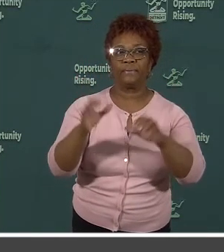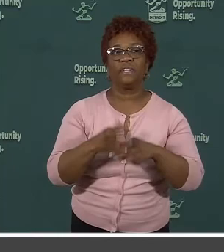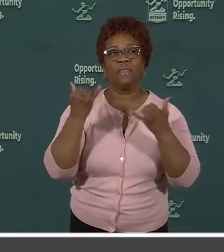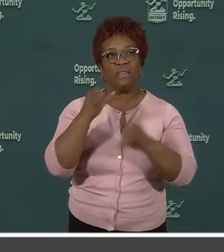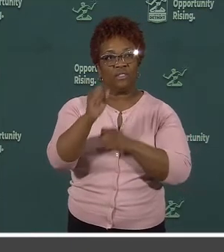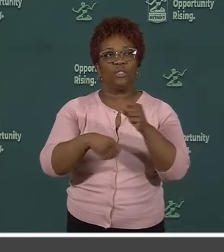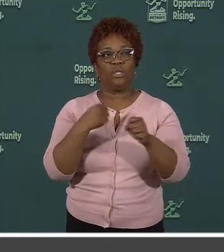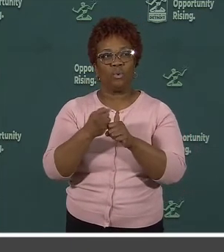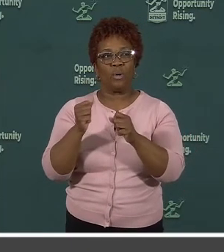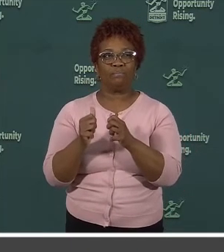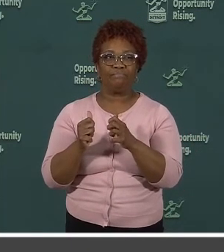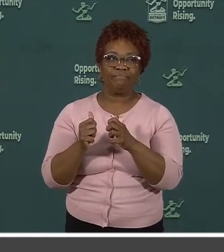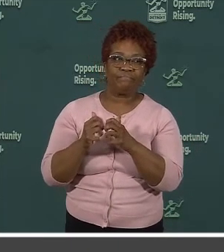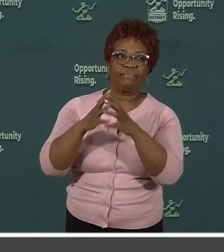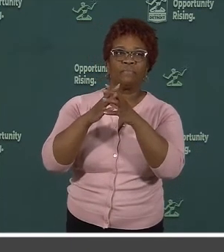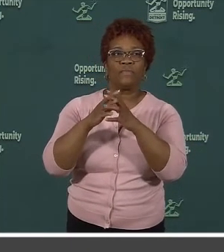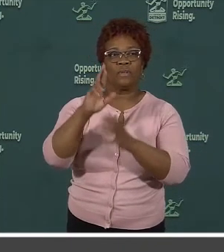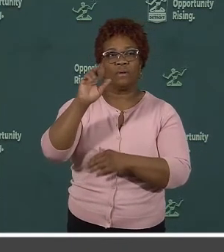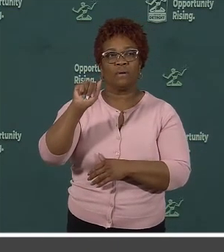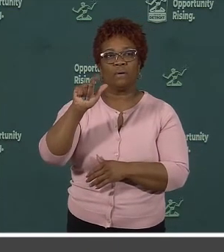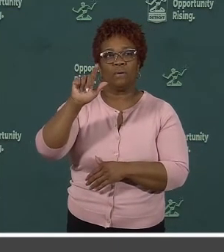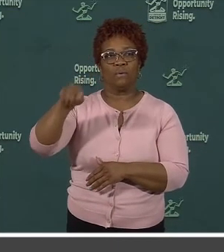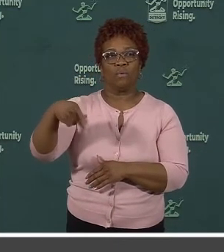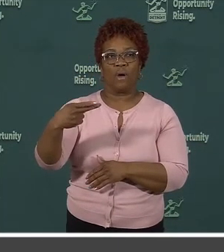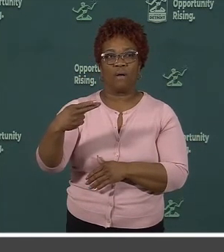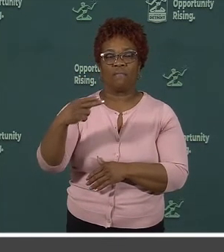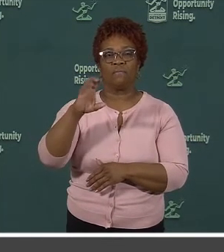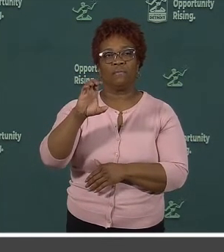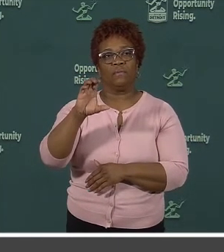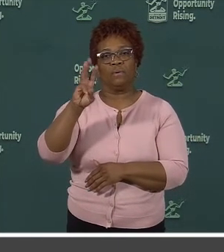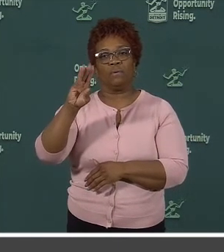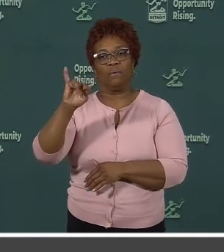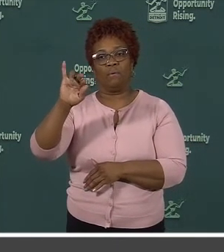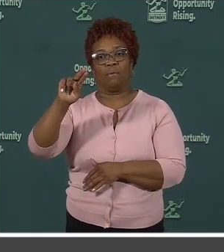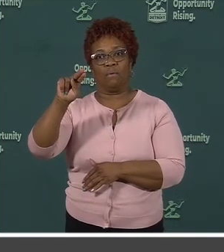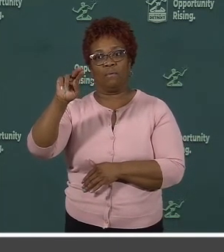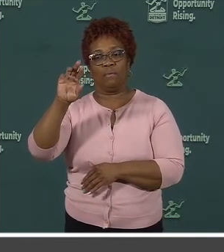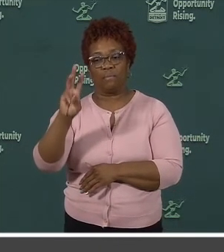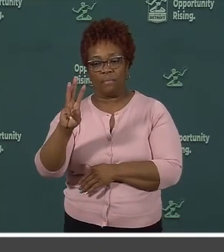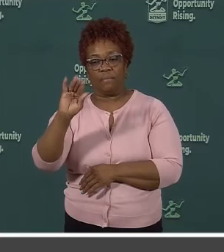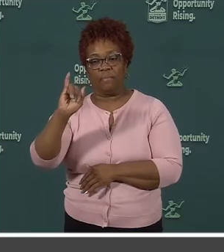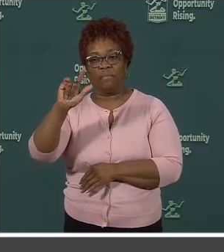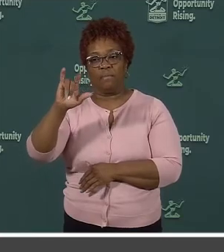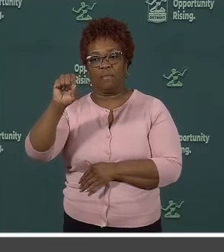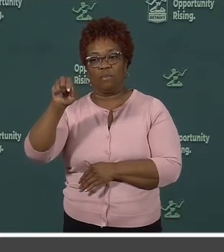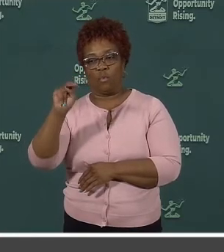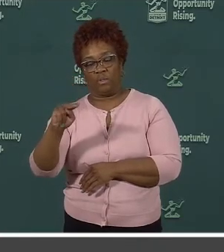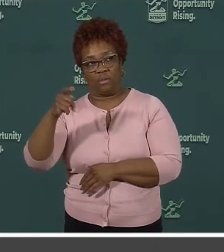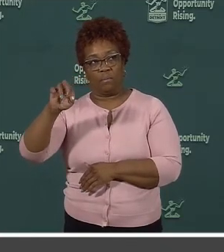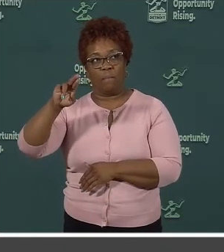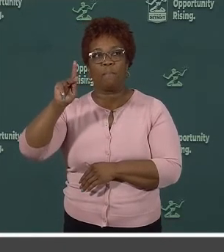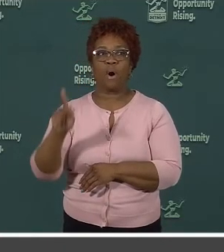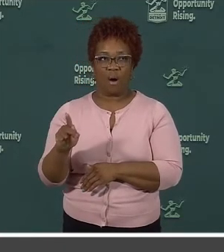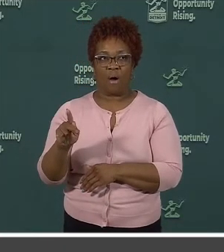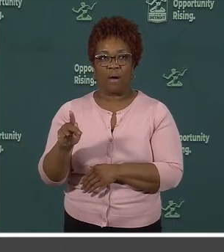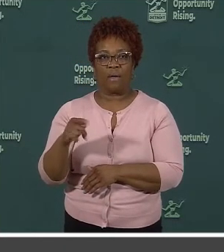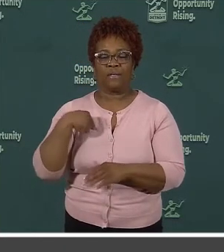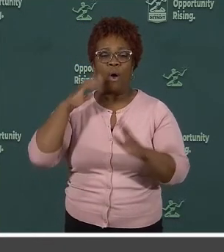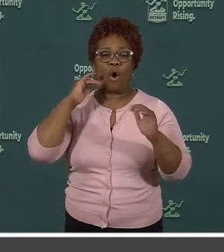WEST RIVERFRONT AND I HOPE WE'LL ALL COME TOGETHER ON THIS JOURNEY BECAUSE WE'RE GOING TO STOP TALKING ABOUT BLIGHT AND